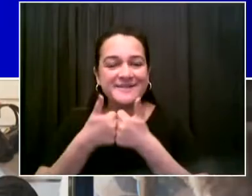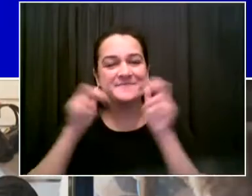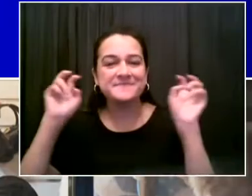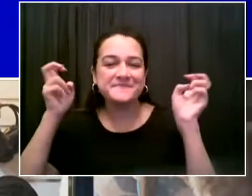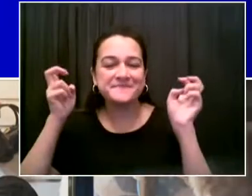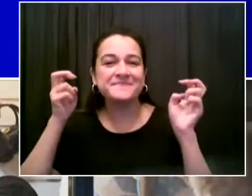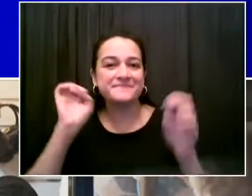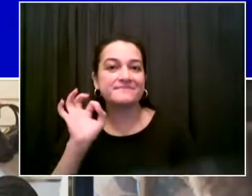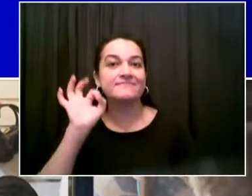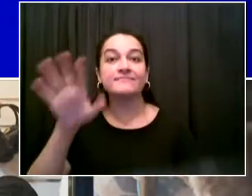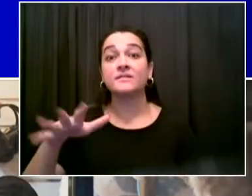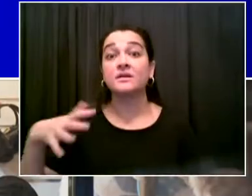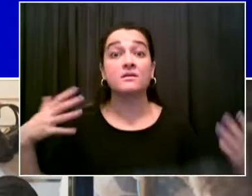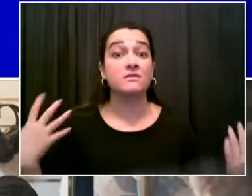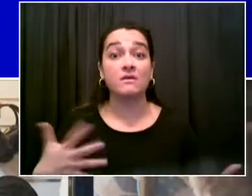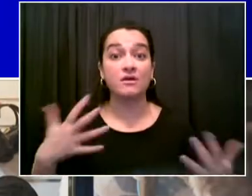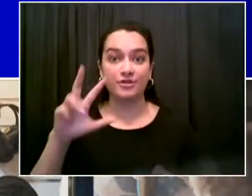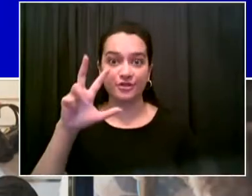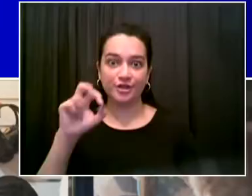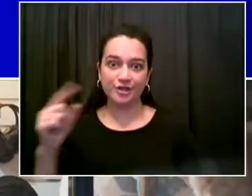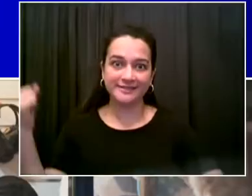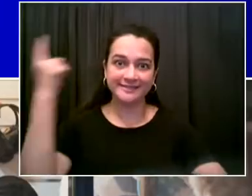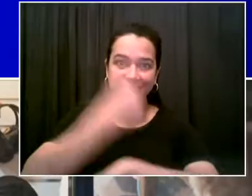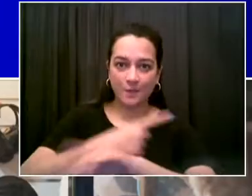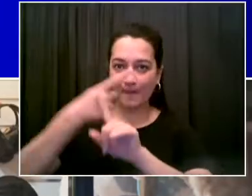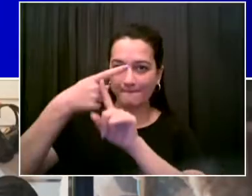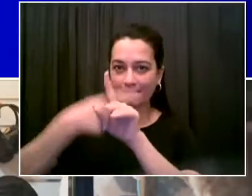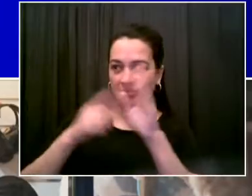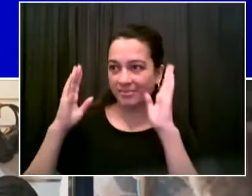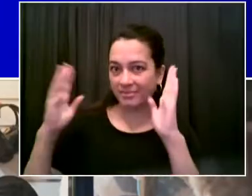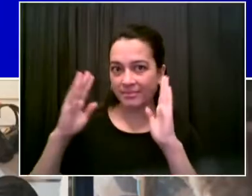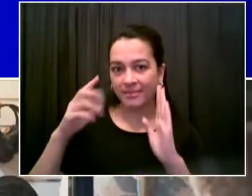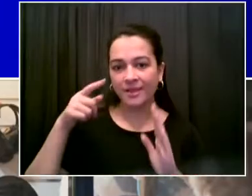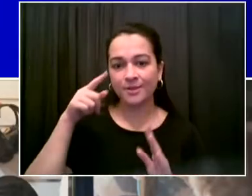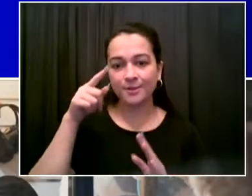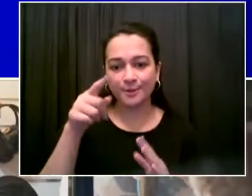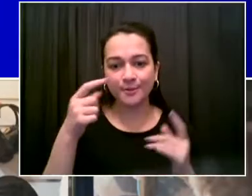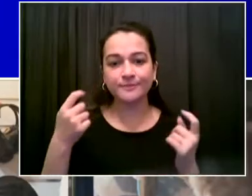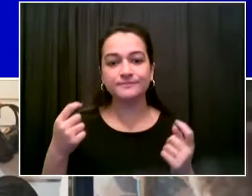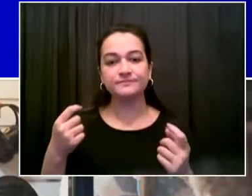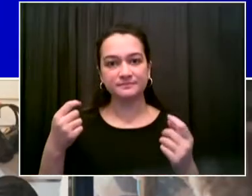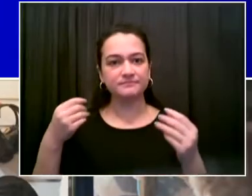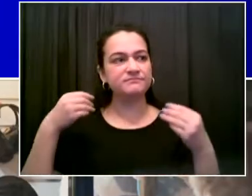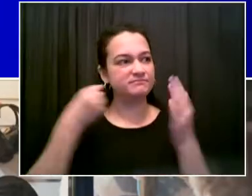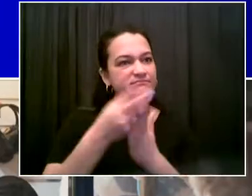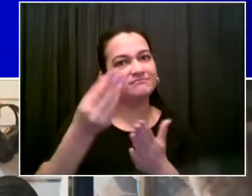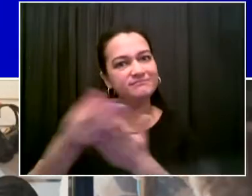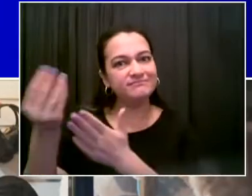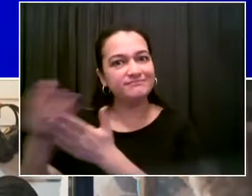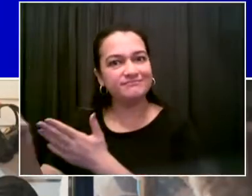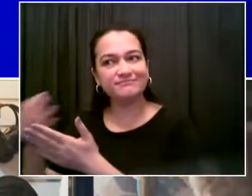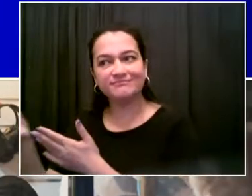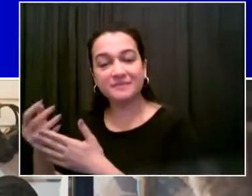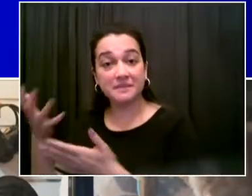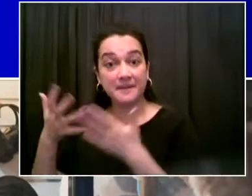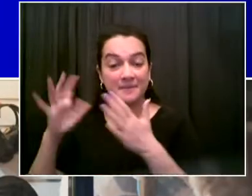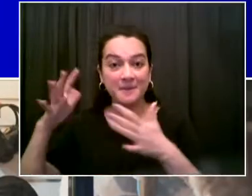CALLED THE 30 DAY SHOP YOUR CITY CHALLENGE. 30 DAY SHOP YOUR CITY CHALLEGEN. GET OUT THERE. SHOP IN YOUR